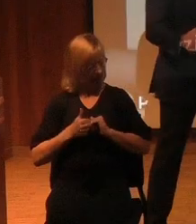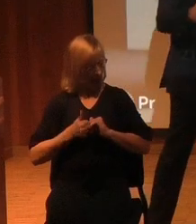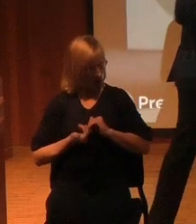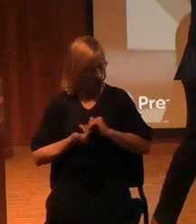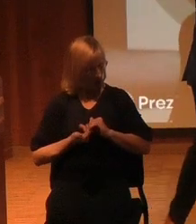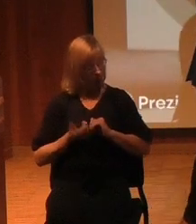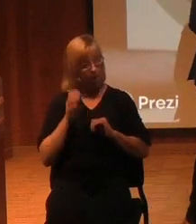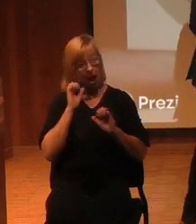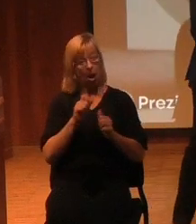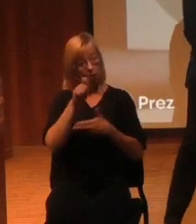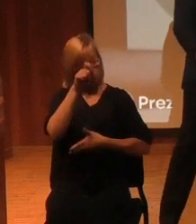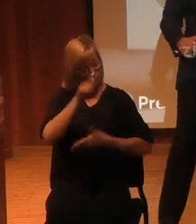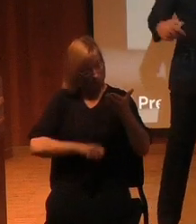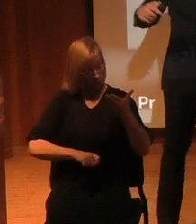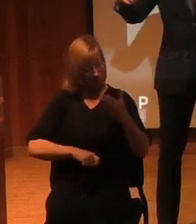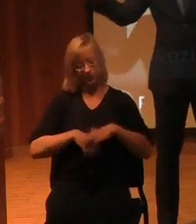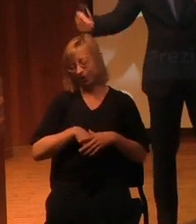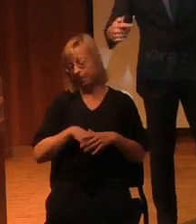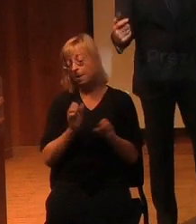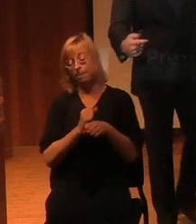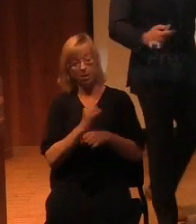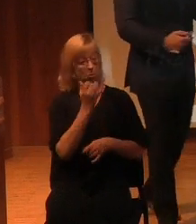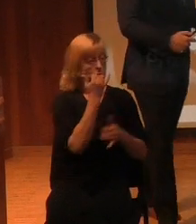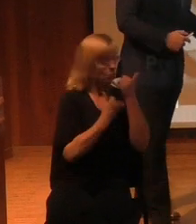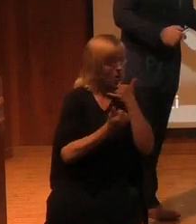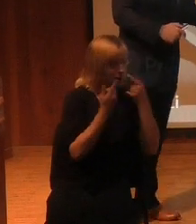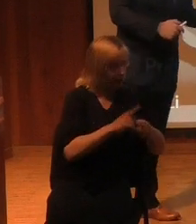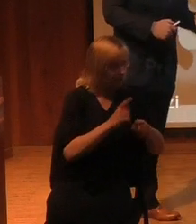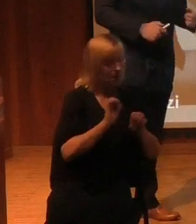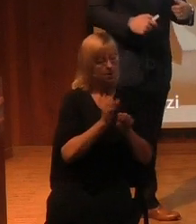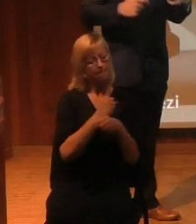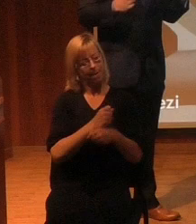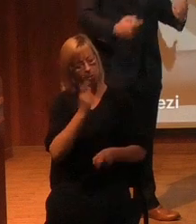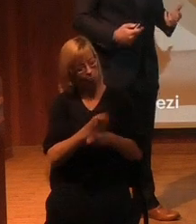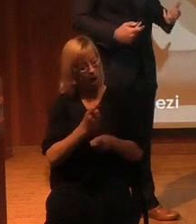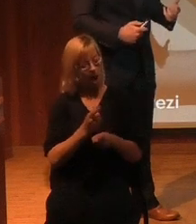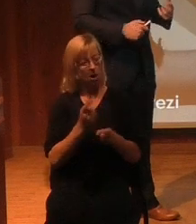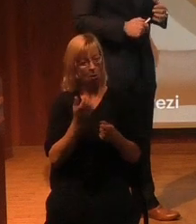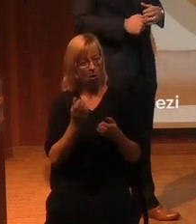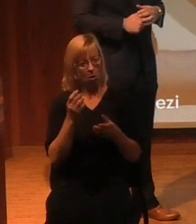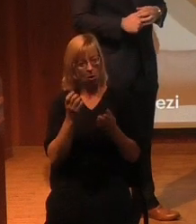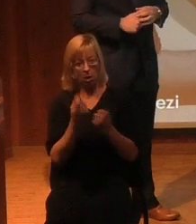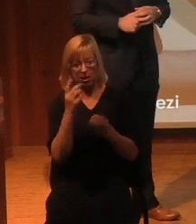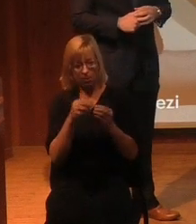How can we right some wrongs or understand something better about ourselves, or something more about ourselves?